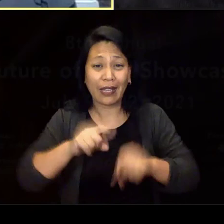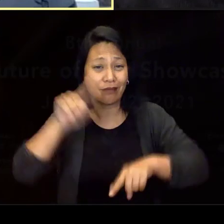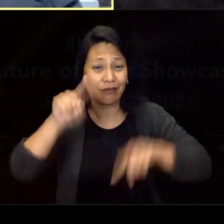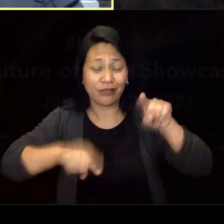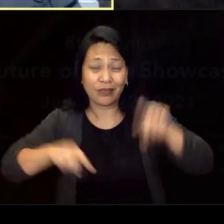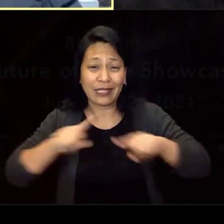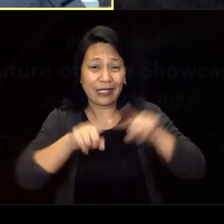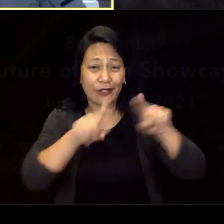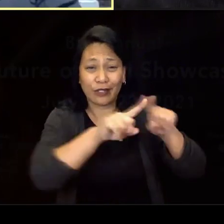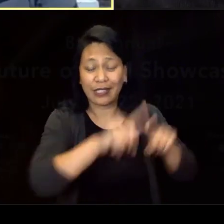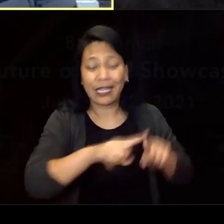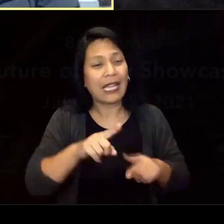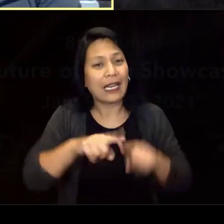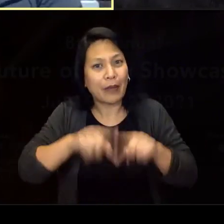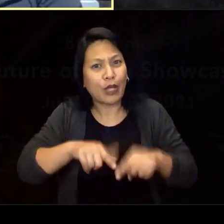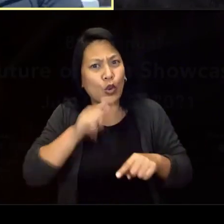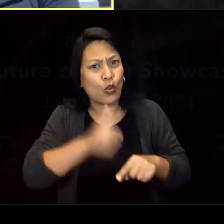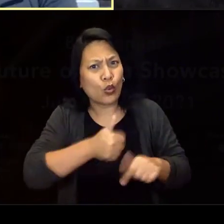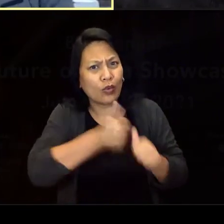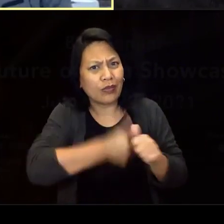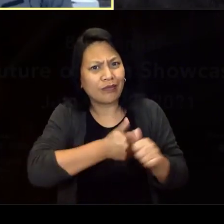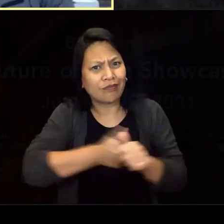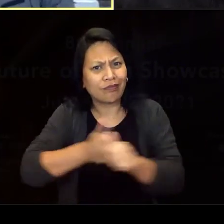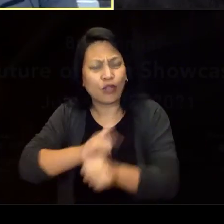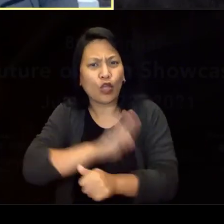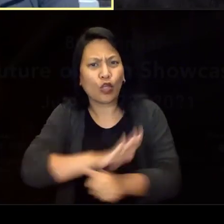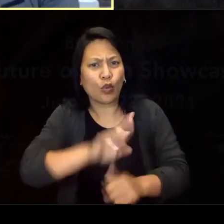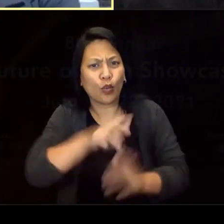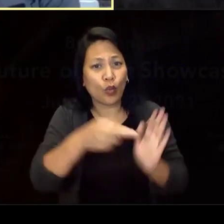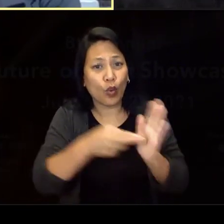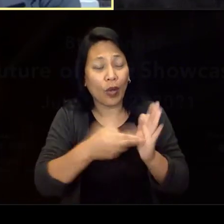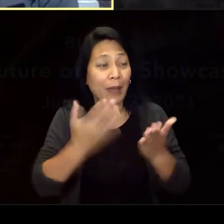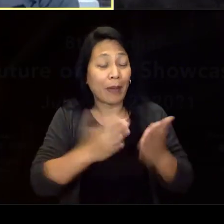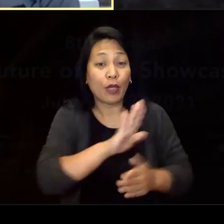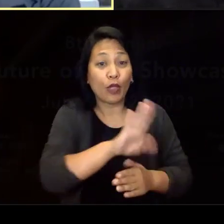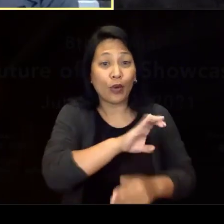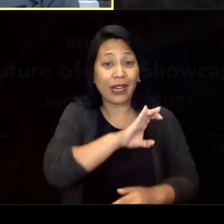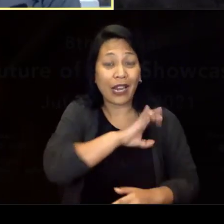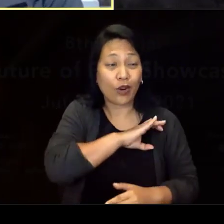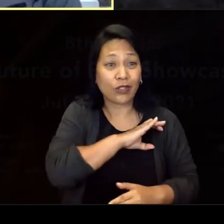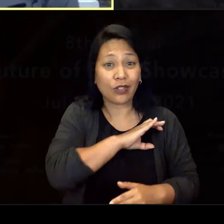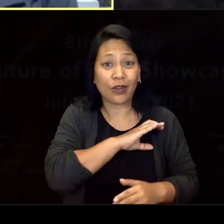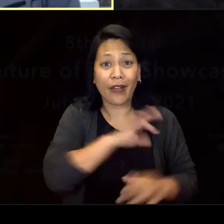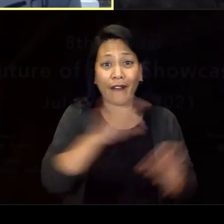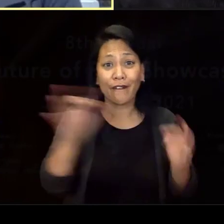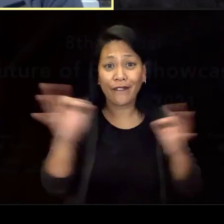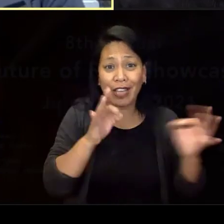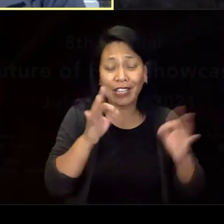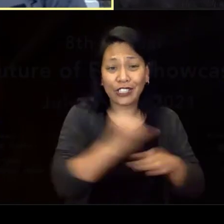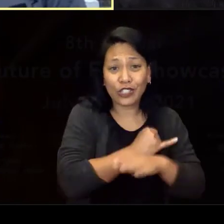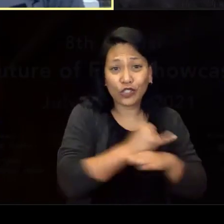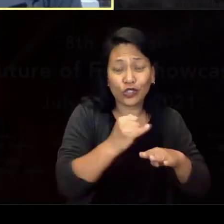in that time period, like, are they someone in the fashion industry in the seventies or are they someone who's like,